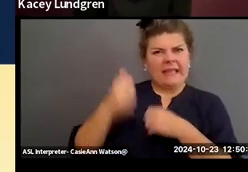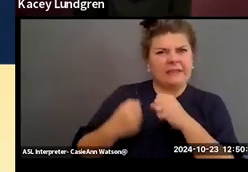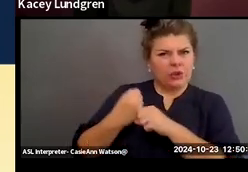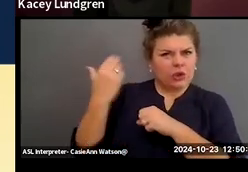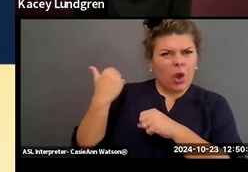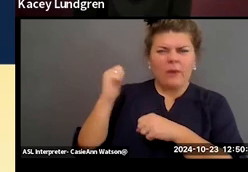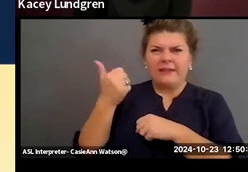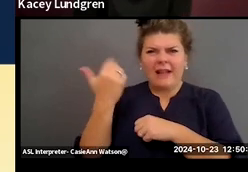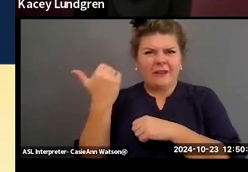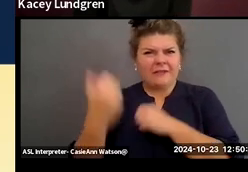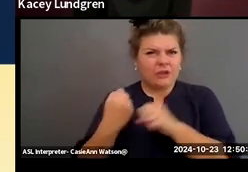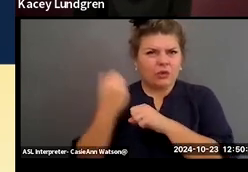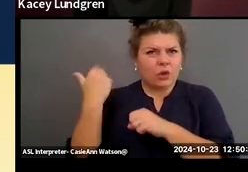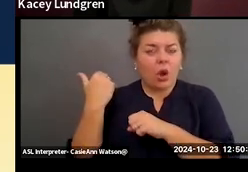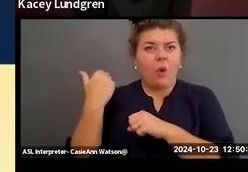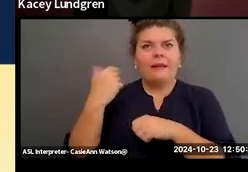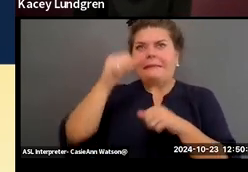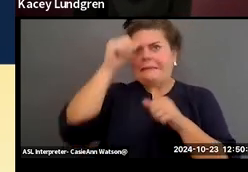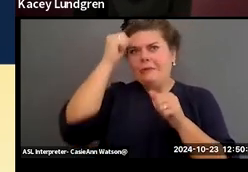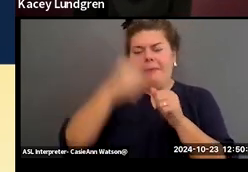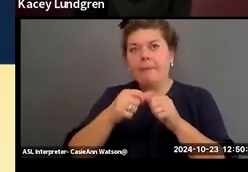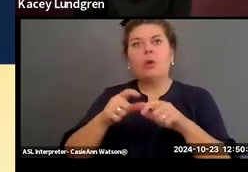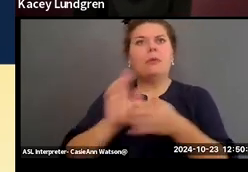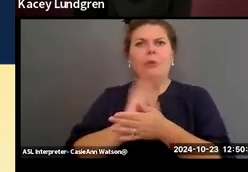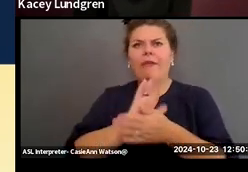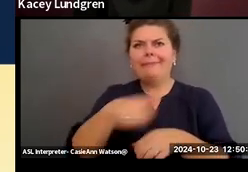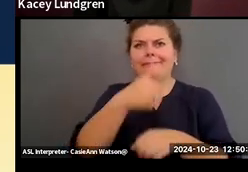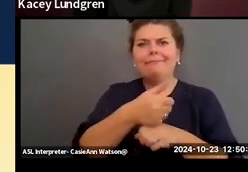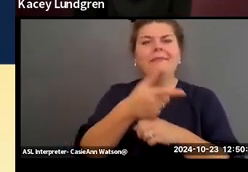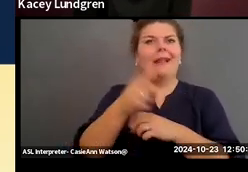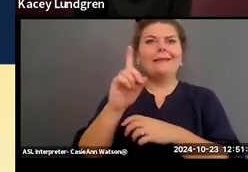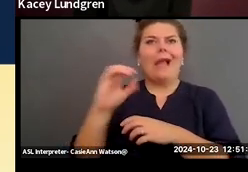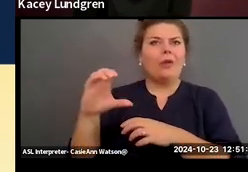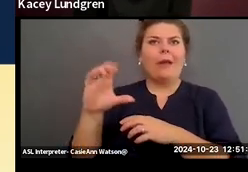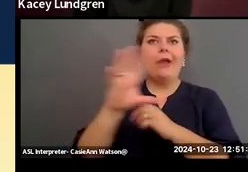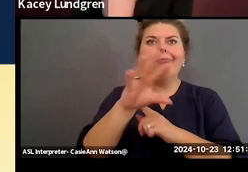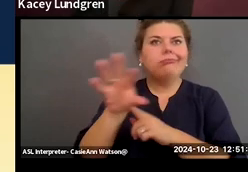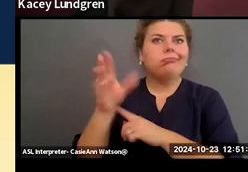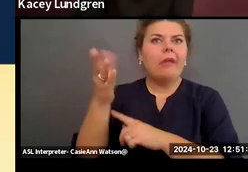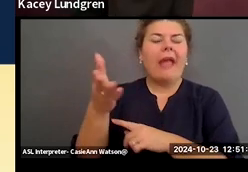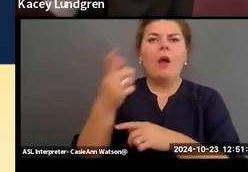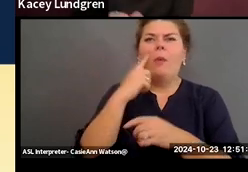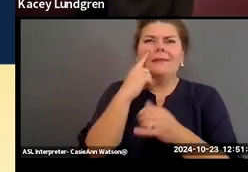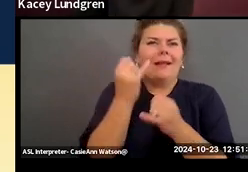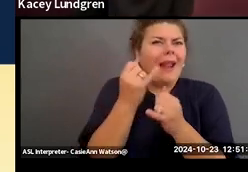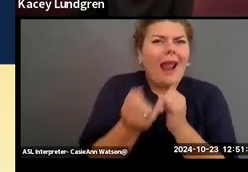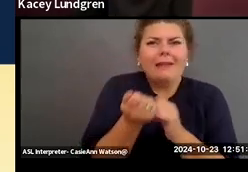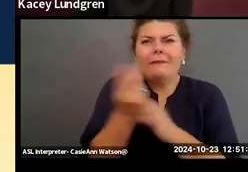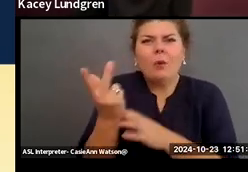10 or 15 years ago, I don't quite remember, but they did a documentary out there and there was just like the last few senior citizens